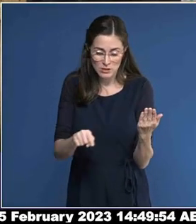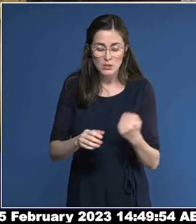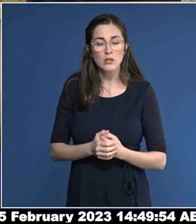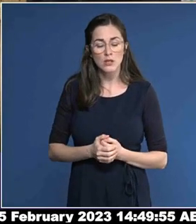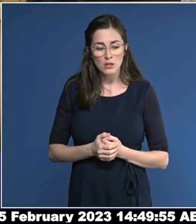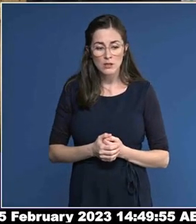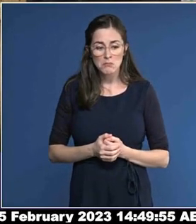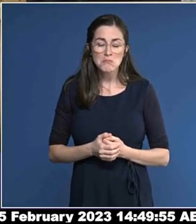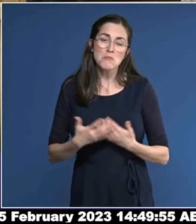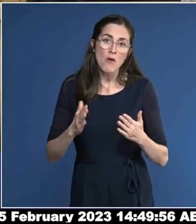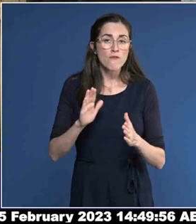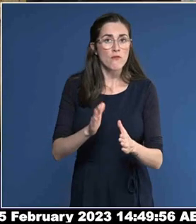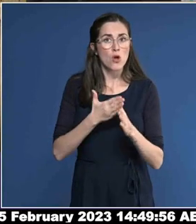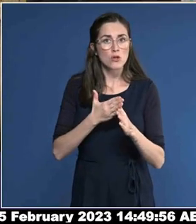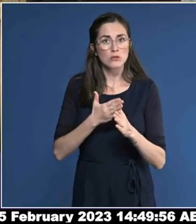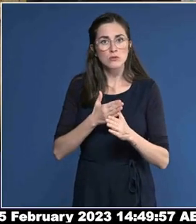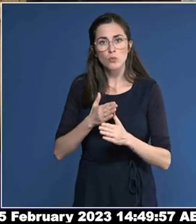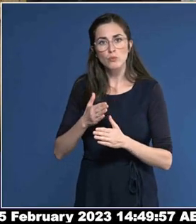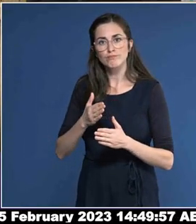would go to our practice, quality and safeguards committee and our senior